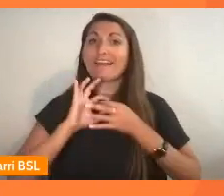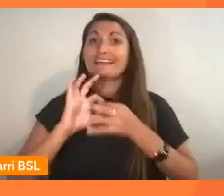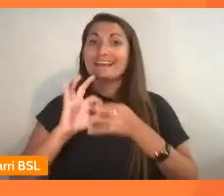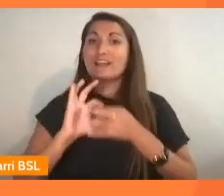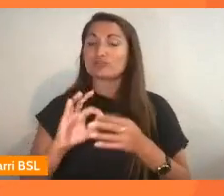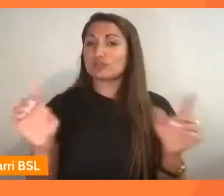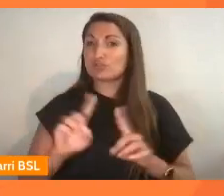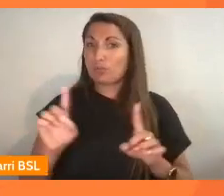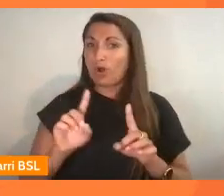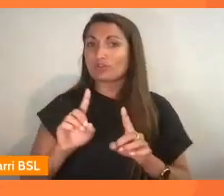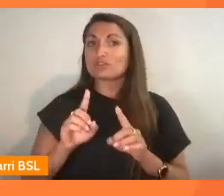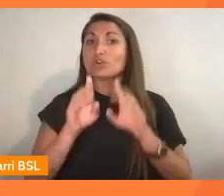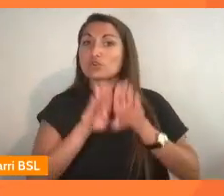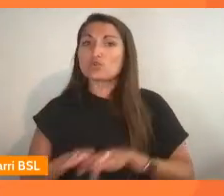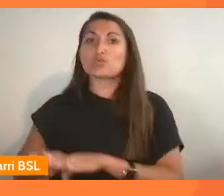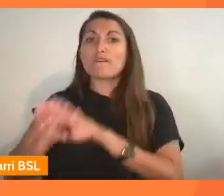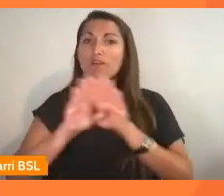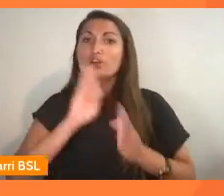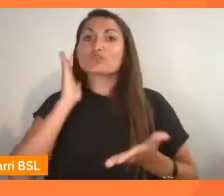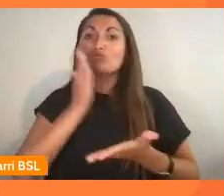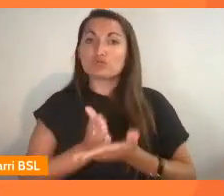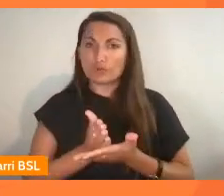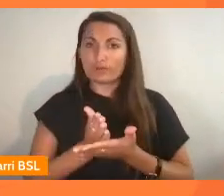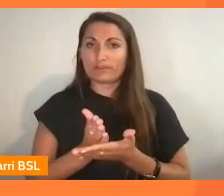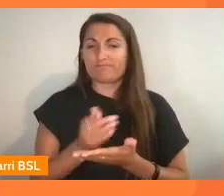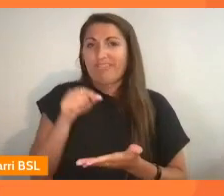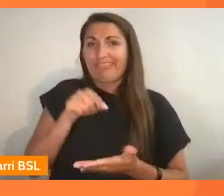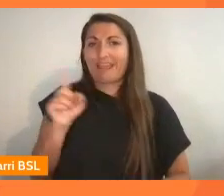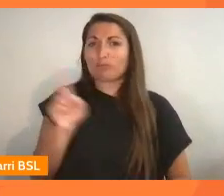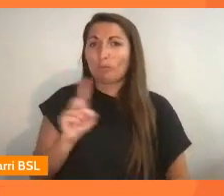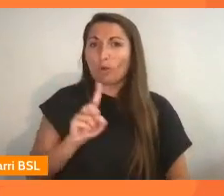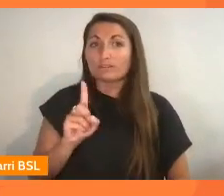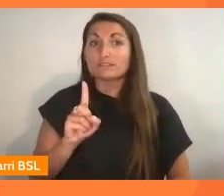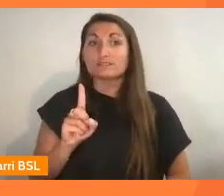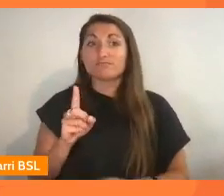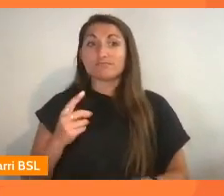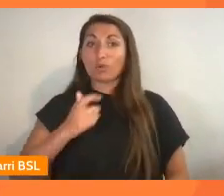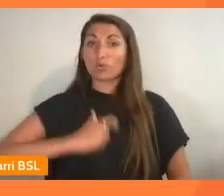That, as human beings, no matter how different we all are, we all strive